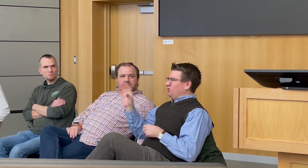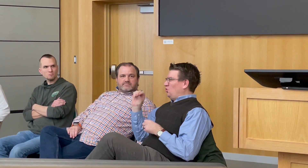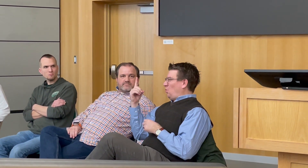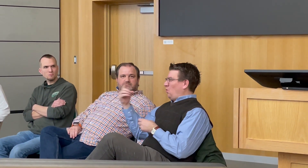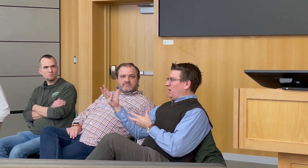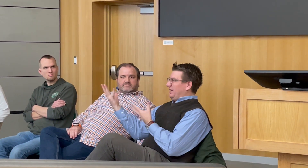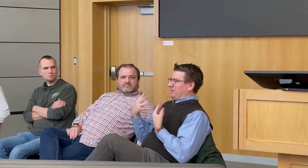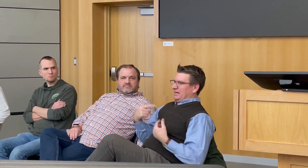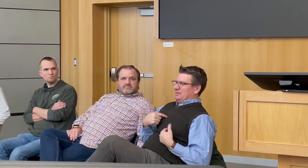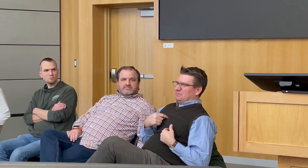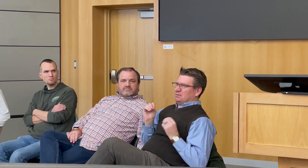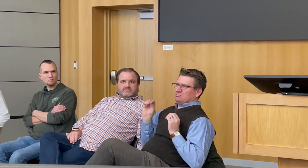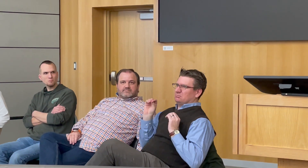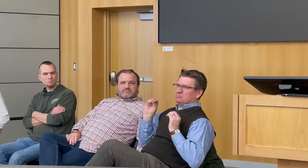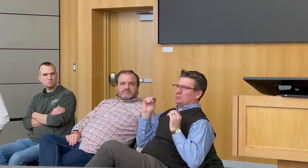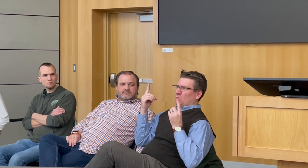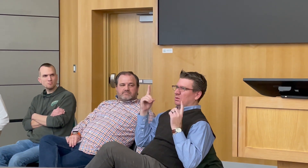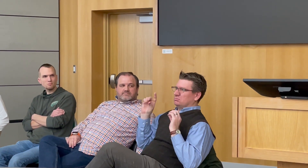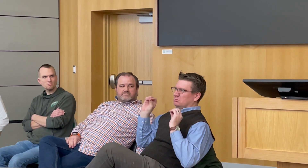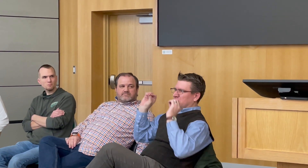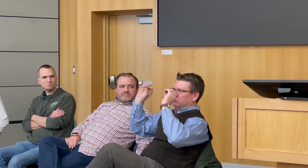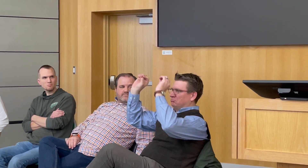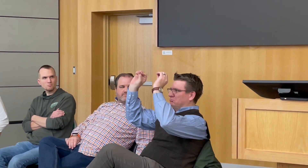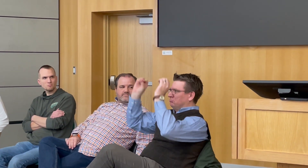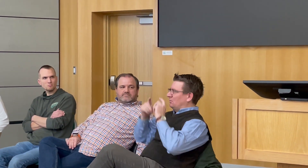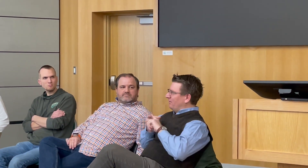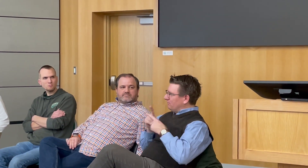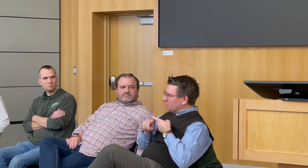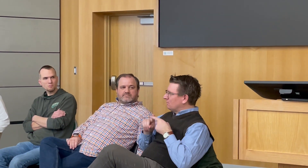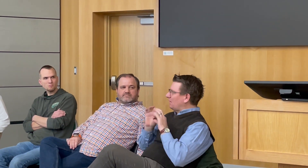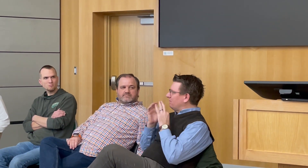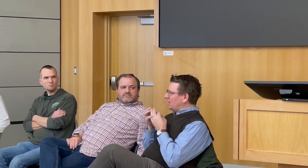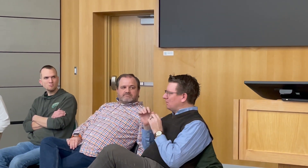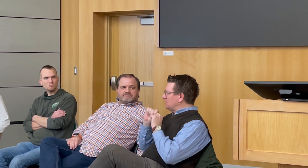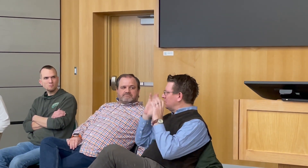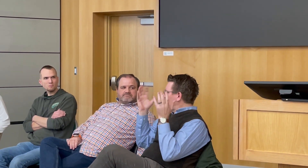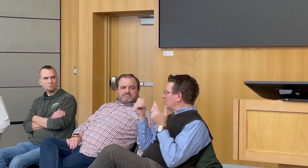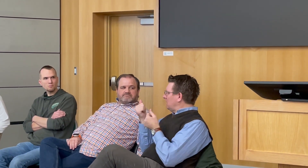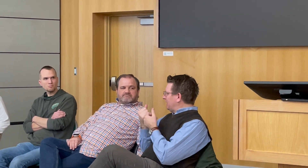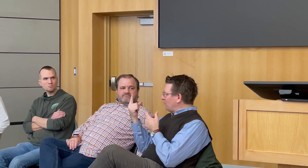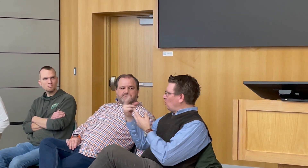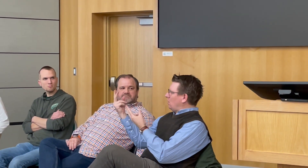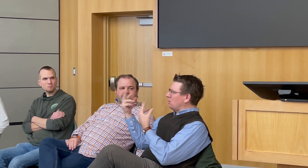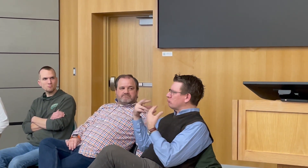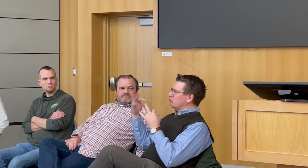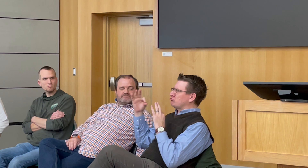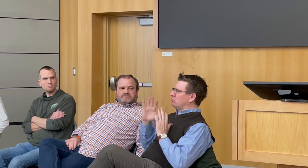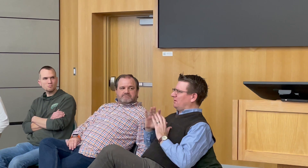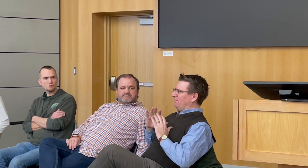and it wasn't ever them abandoning me I did never feel any type of anything from anybody